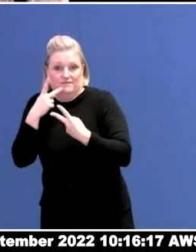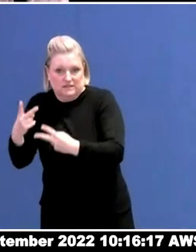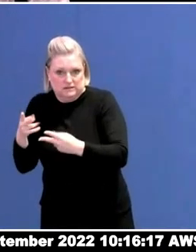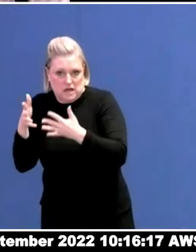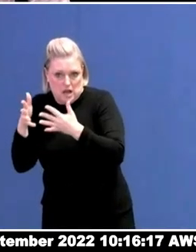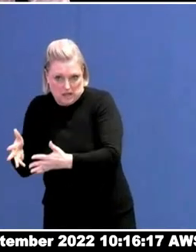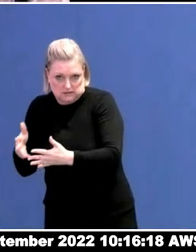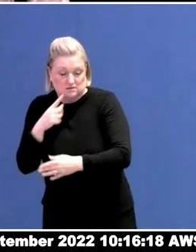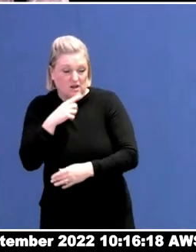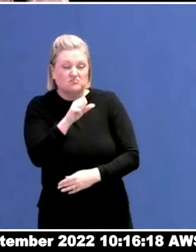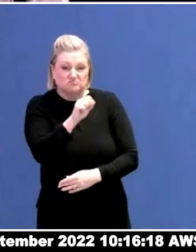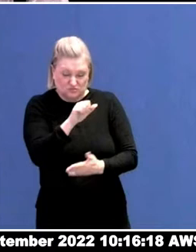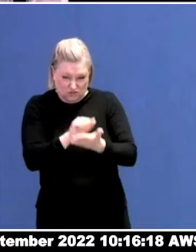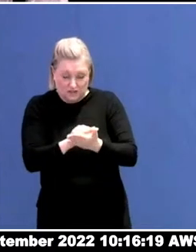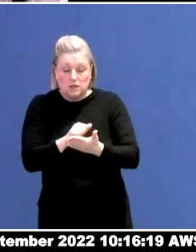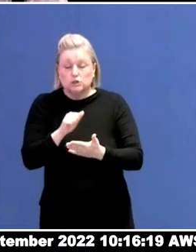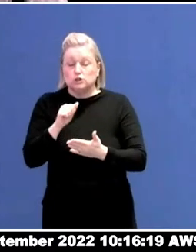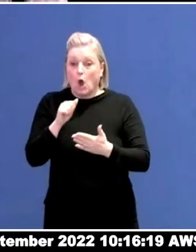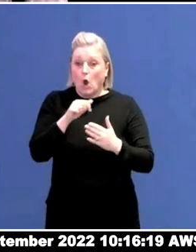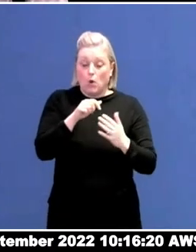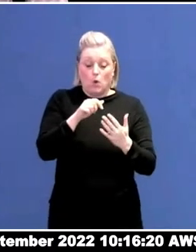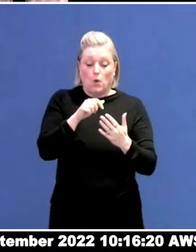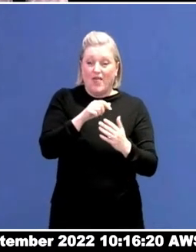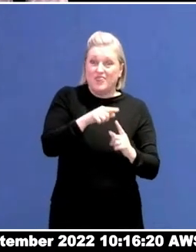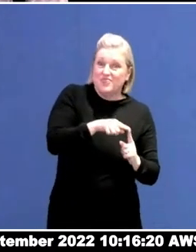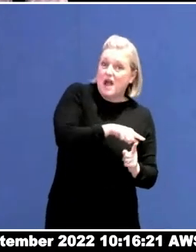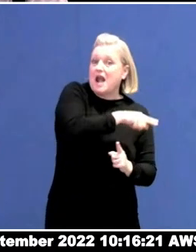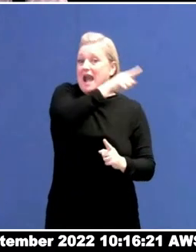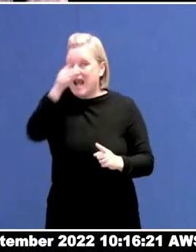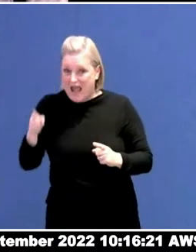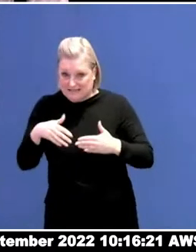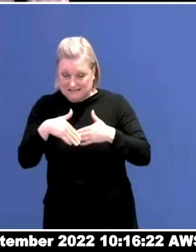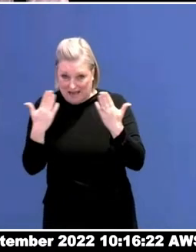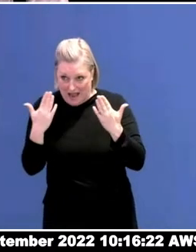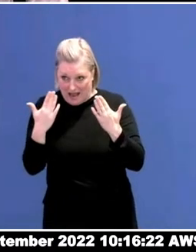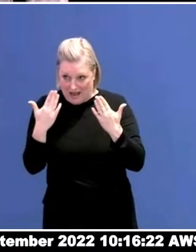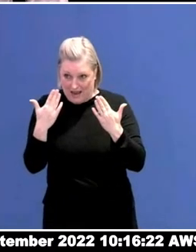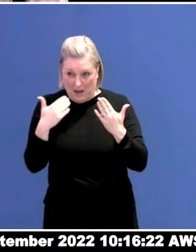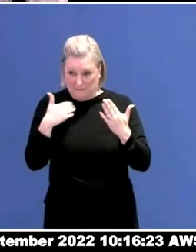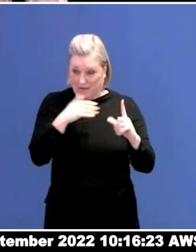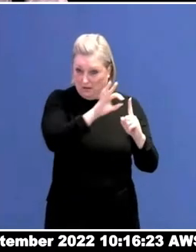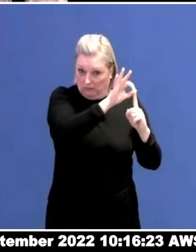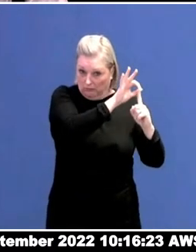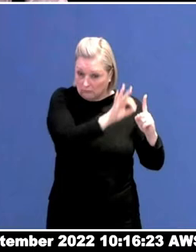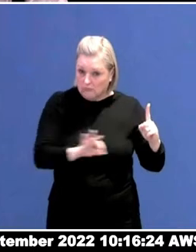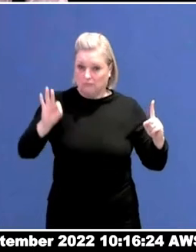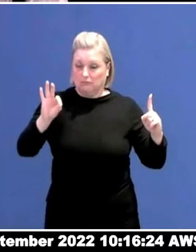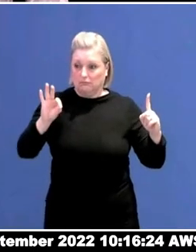That is correct. CHAIR: So, on the next day, you saw Aaron at the centre outside